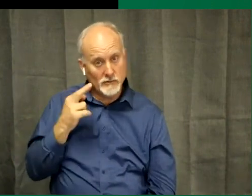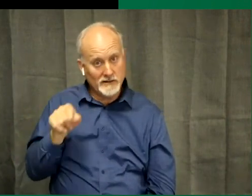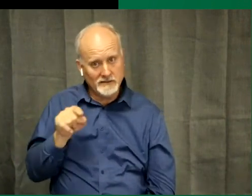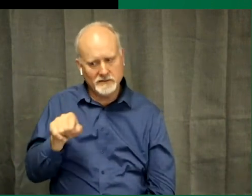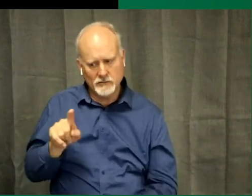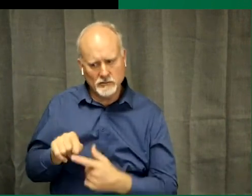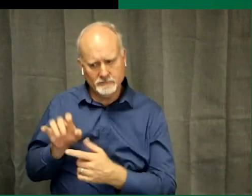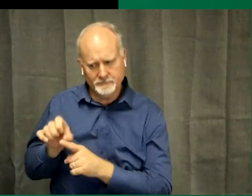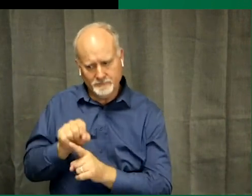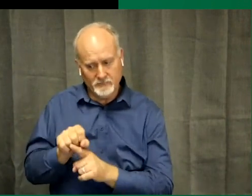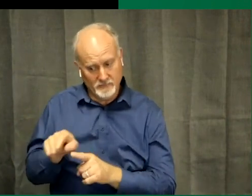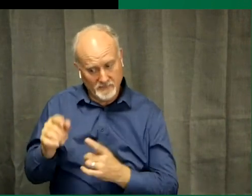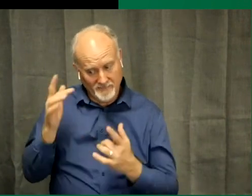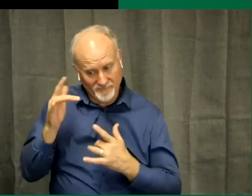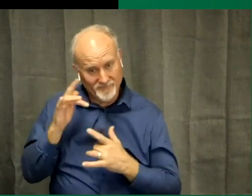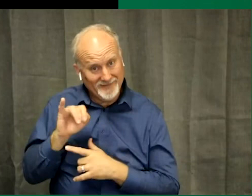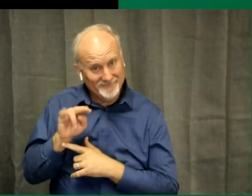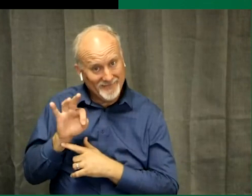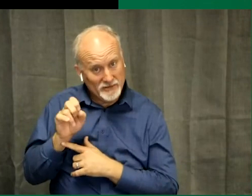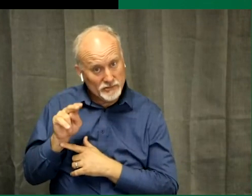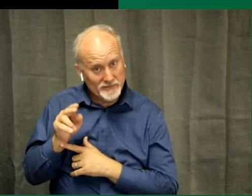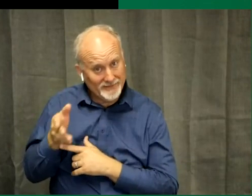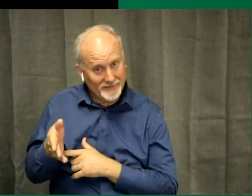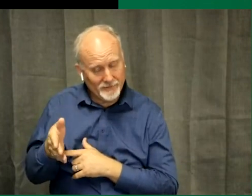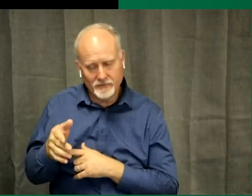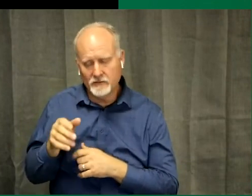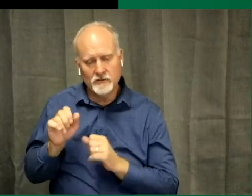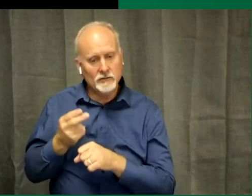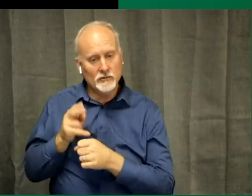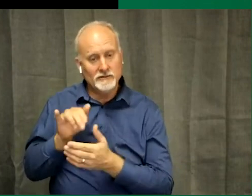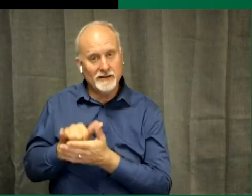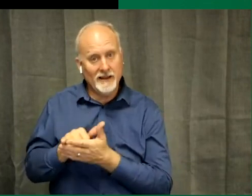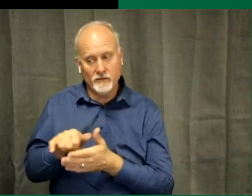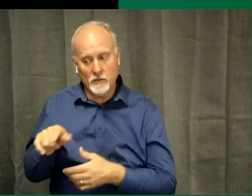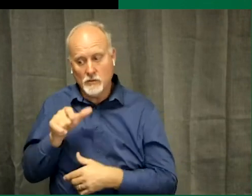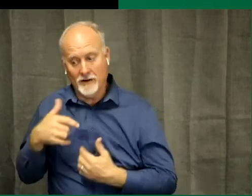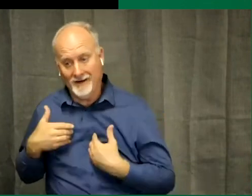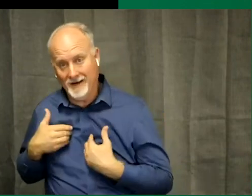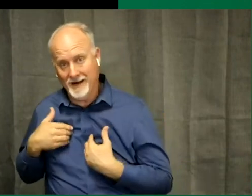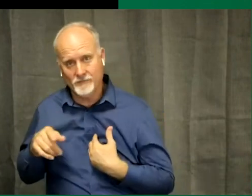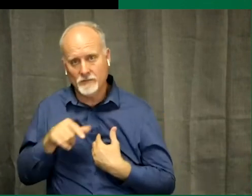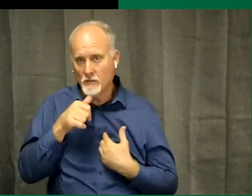acute infection is present you can use it in those who have and those who do not have symptoms one